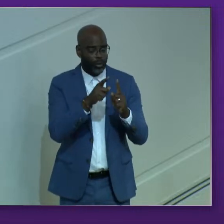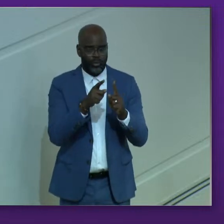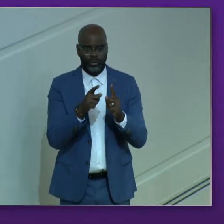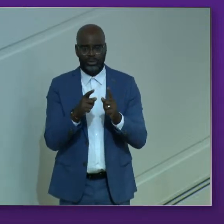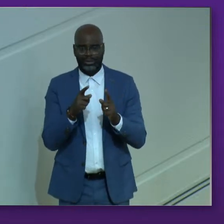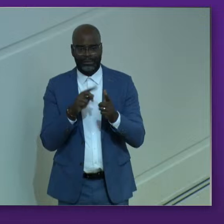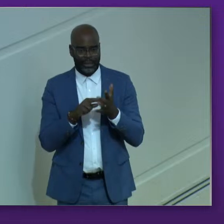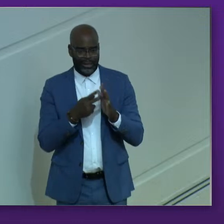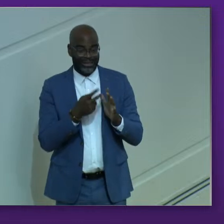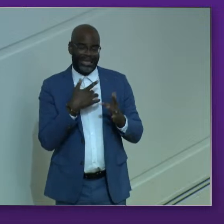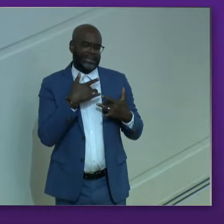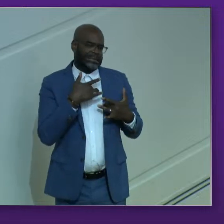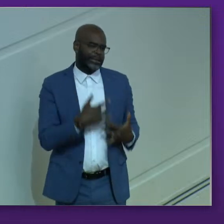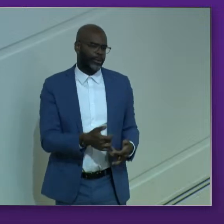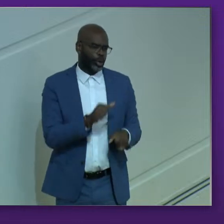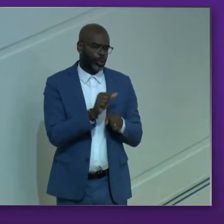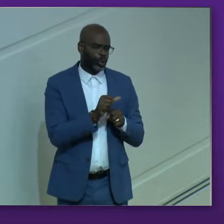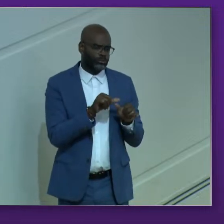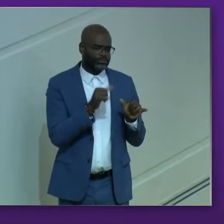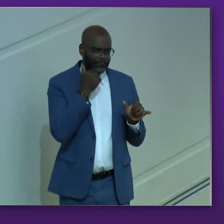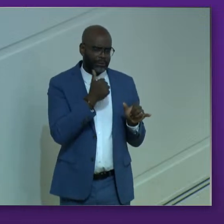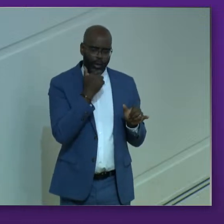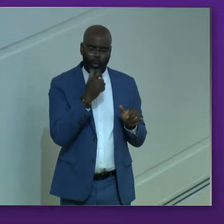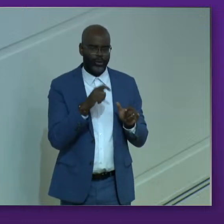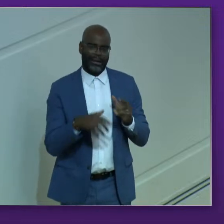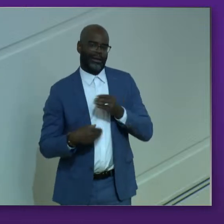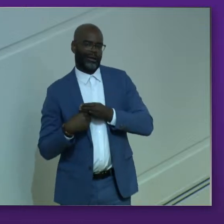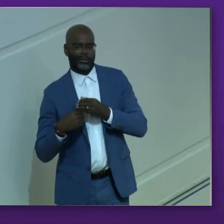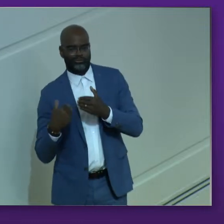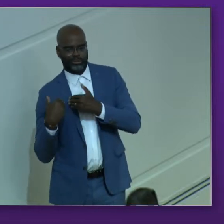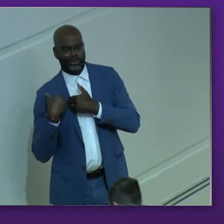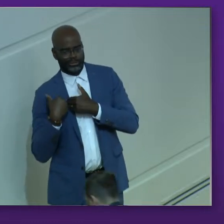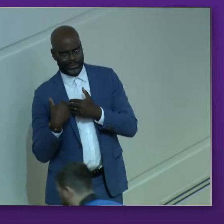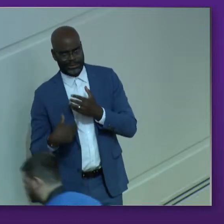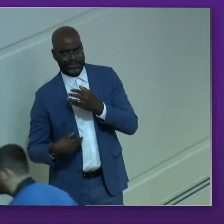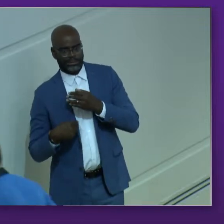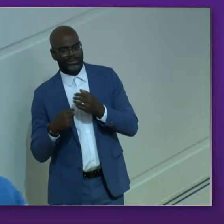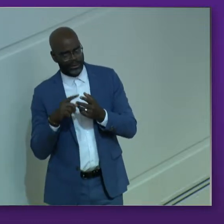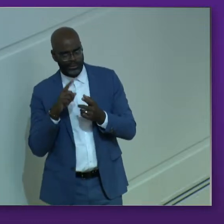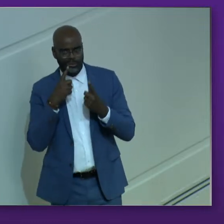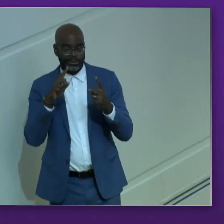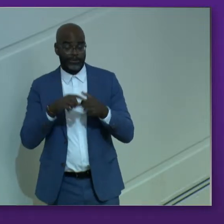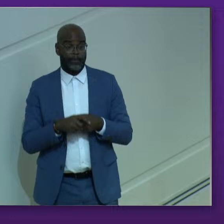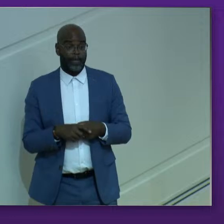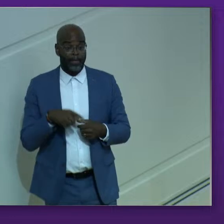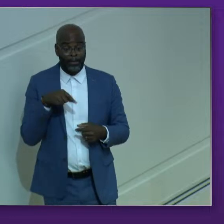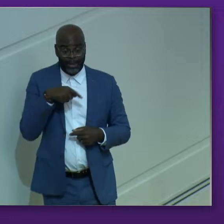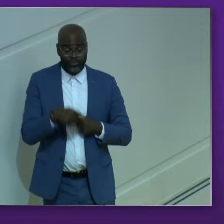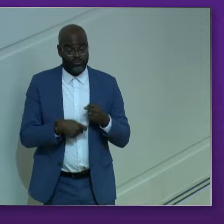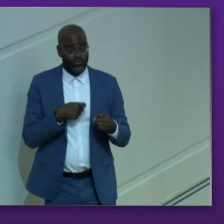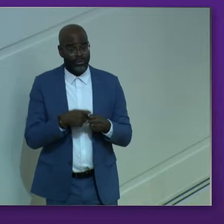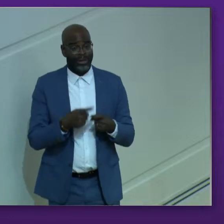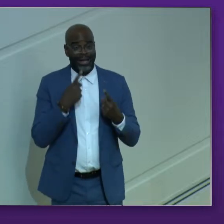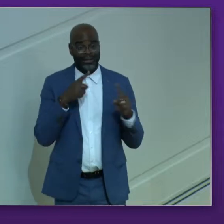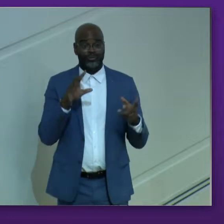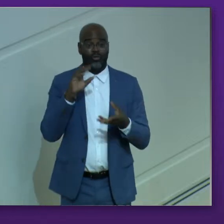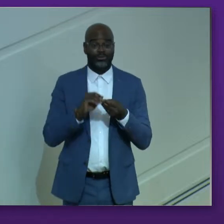TASKS AND COLLABORATED TO